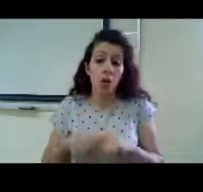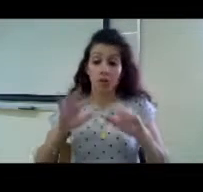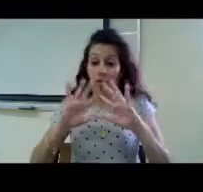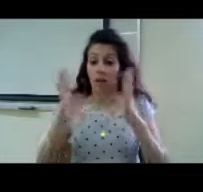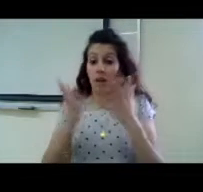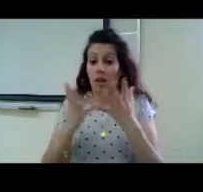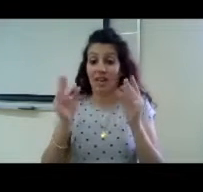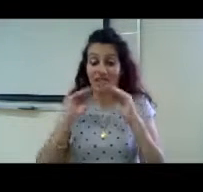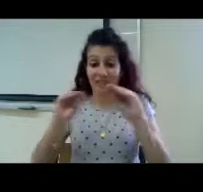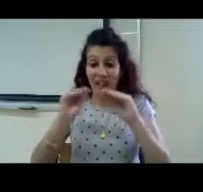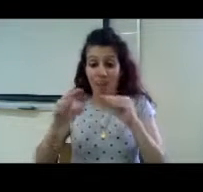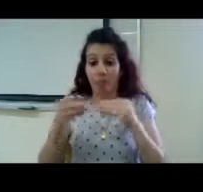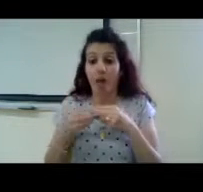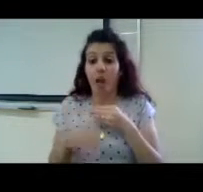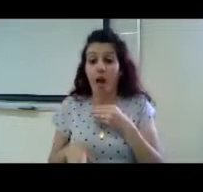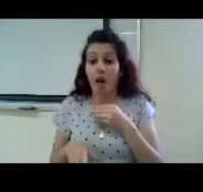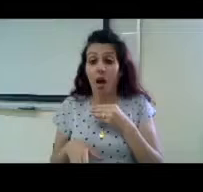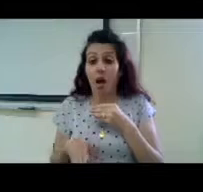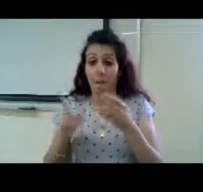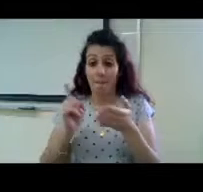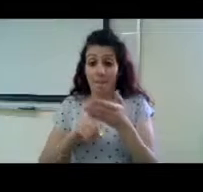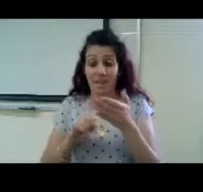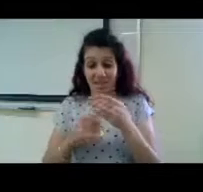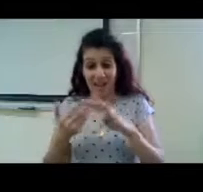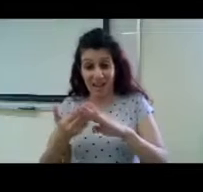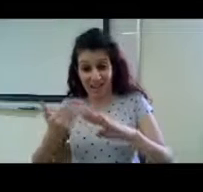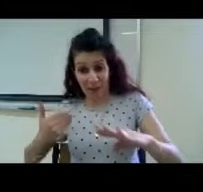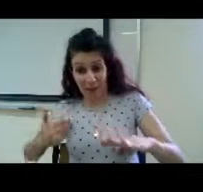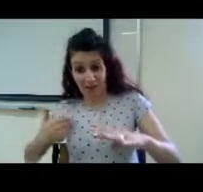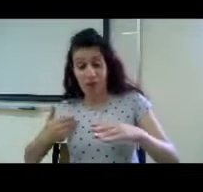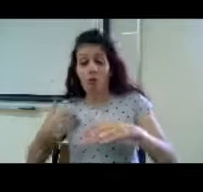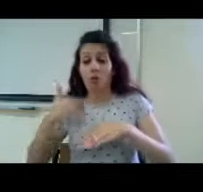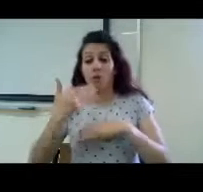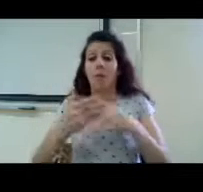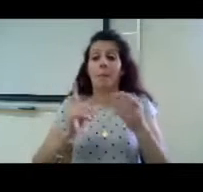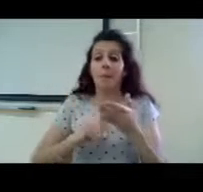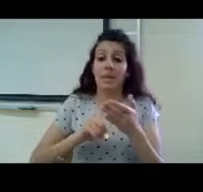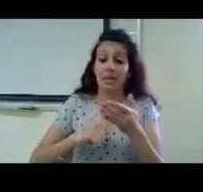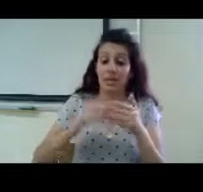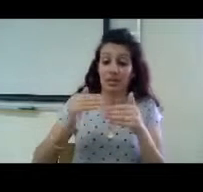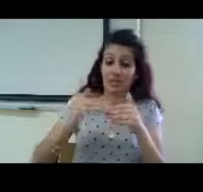drop out and we also know from experience when when children from not